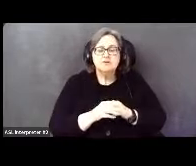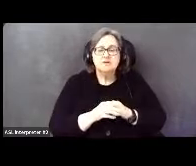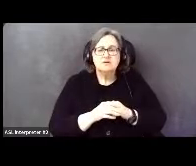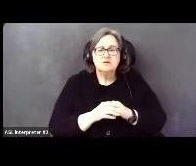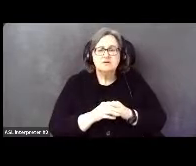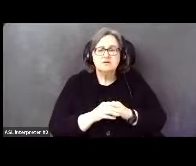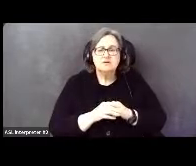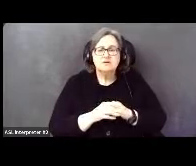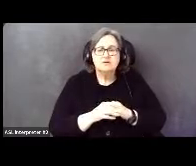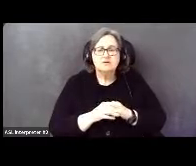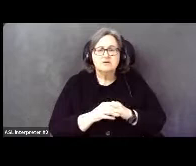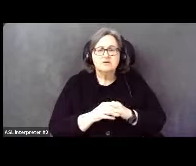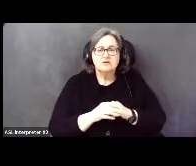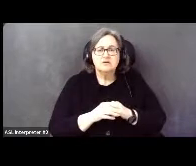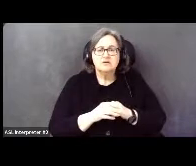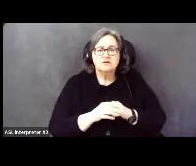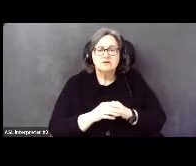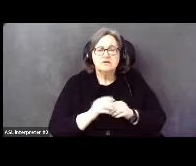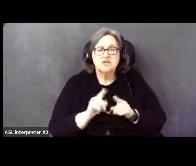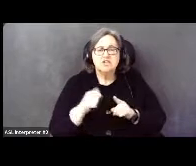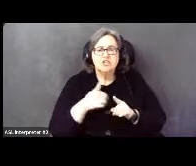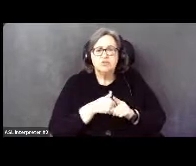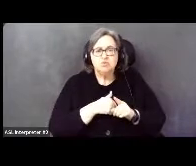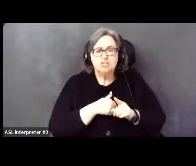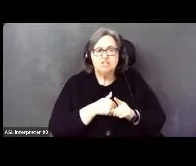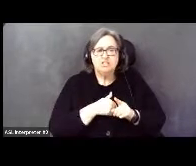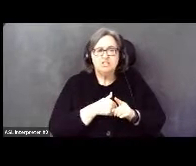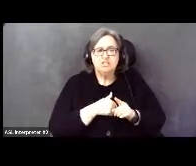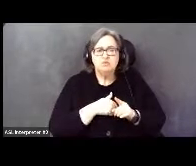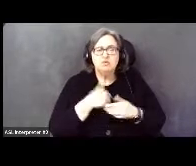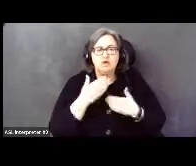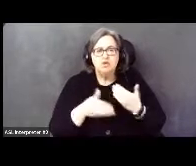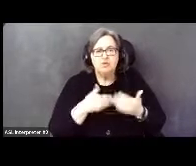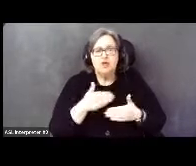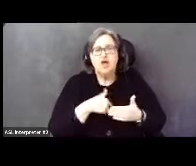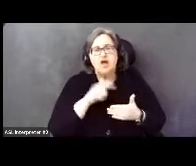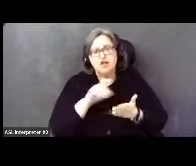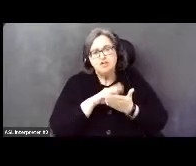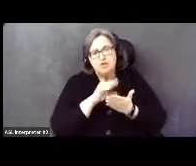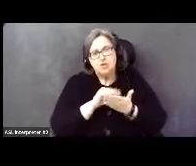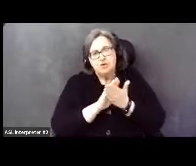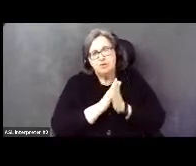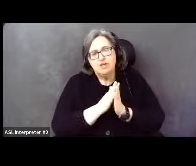we could see. As we moved in through this, you have to learn to be flexible. As I started